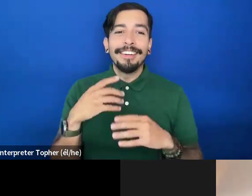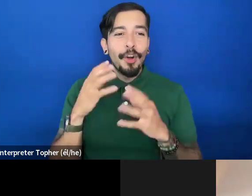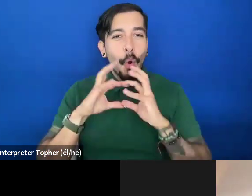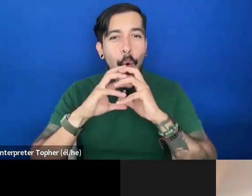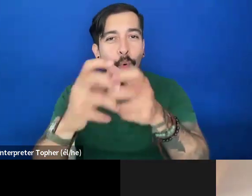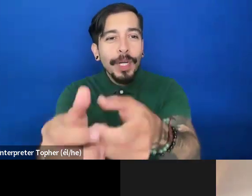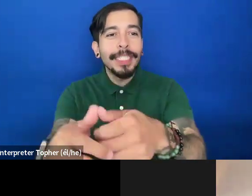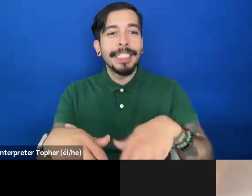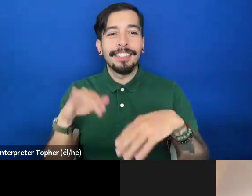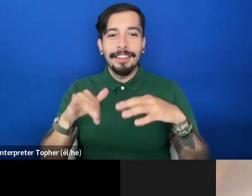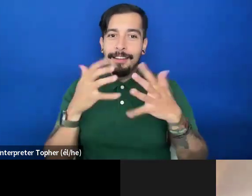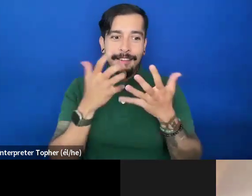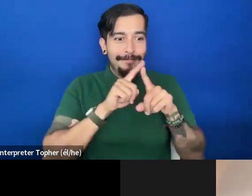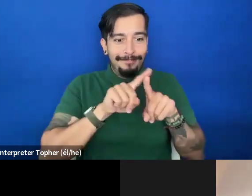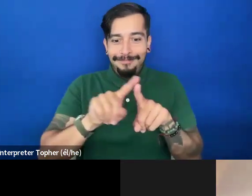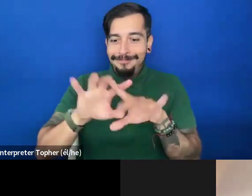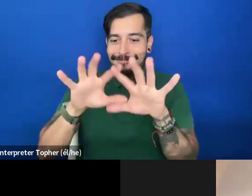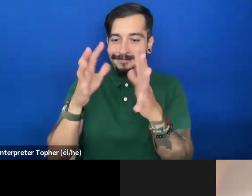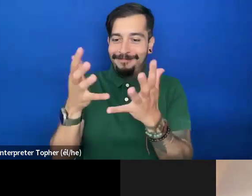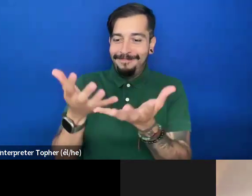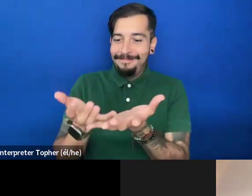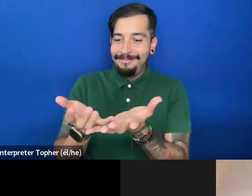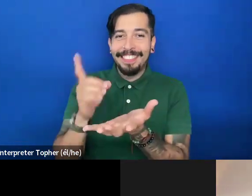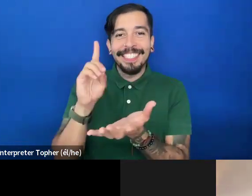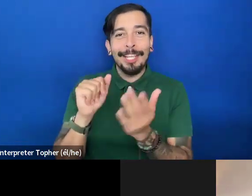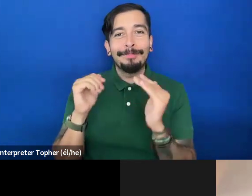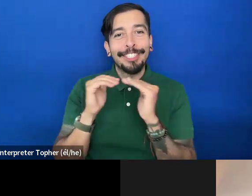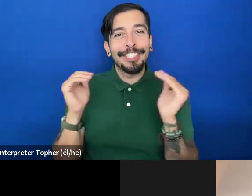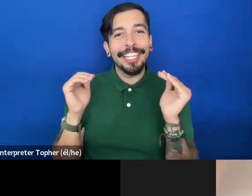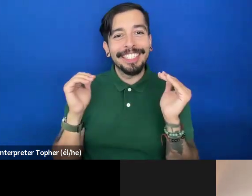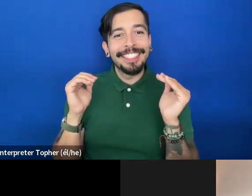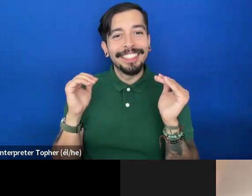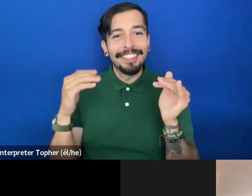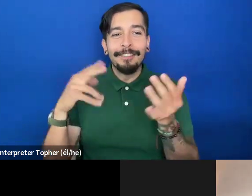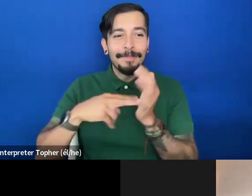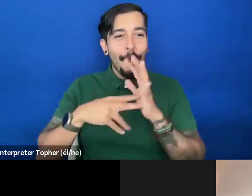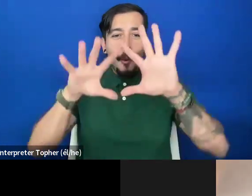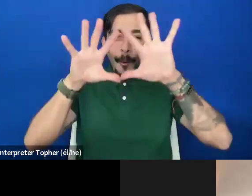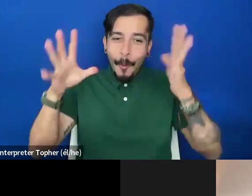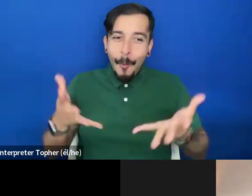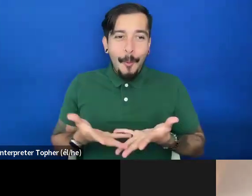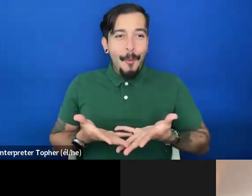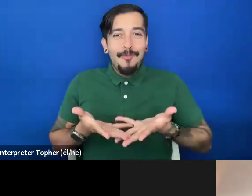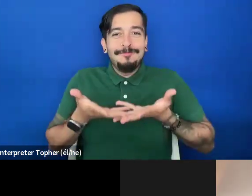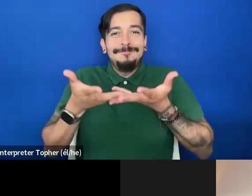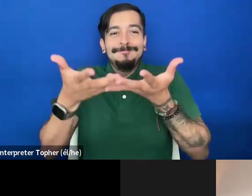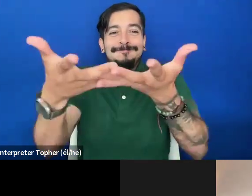It means, it means also constantly being exhausted from having to educate the world about our rights and our needs.